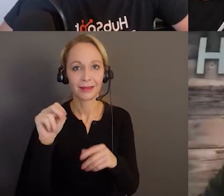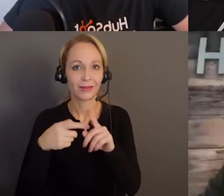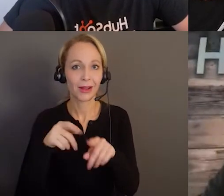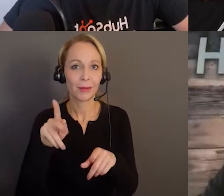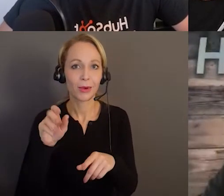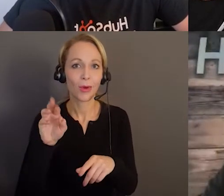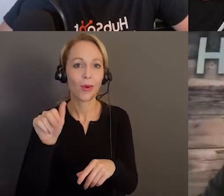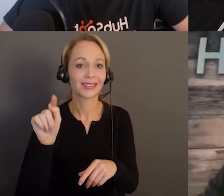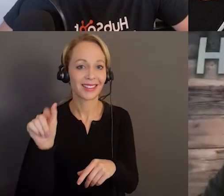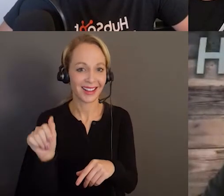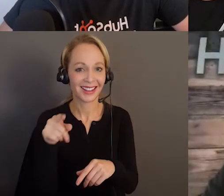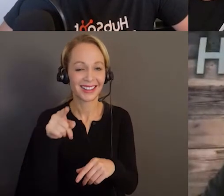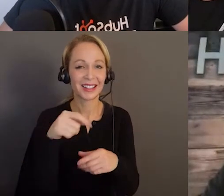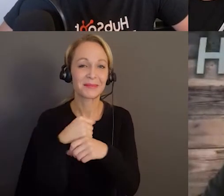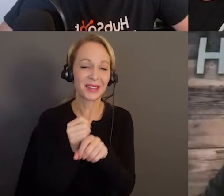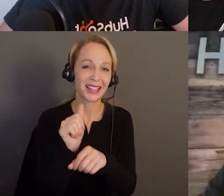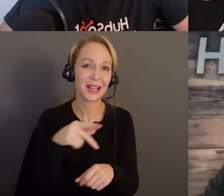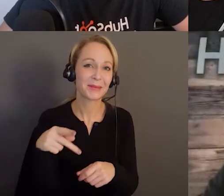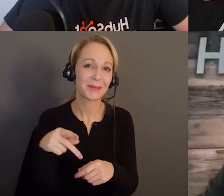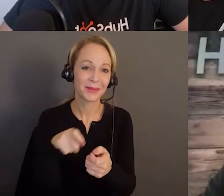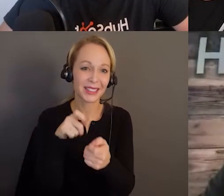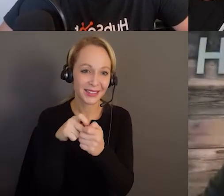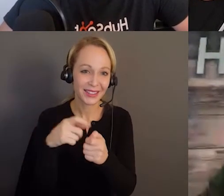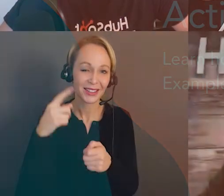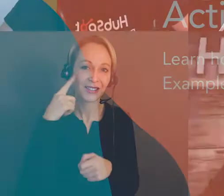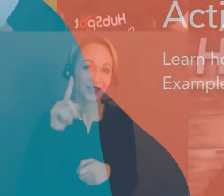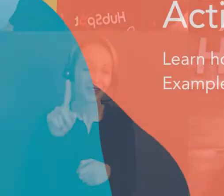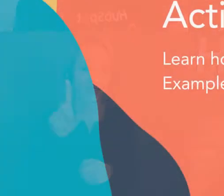THAT MADE AN APP FOR DEVELOPMENT DAY.